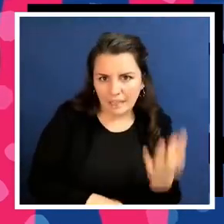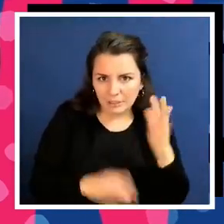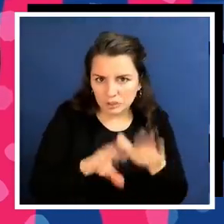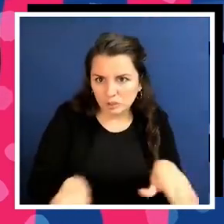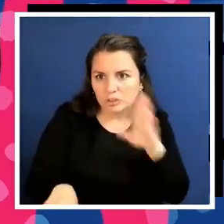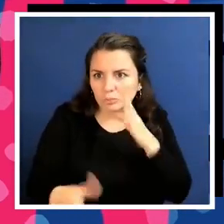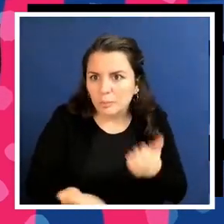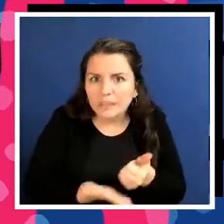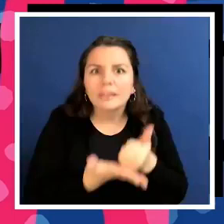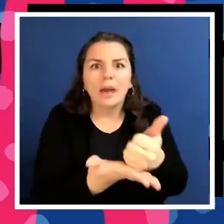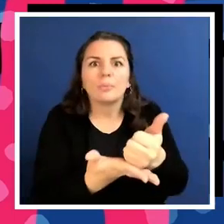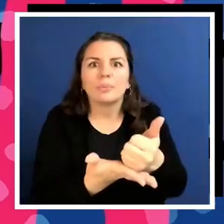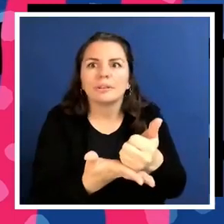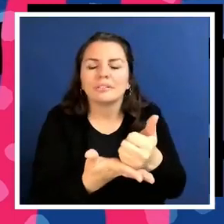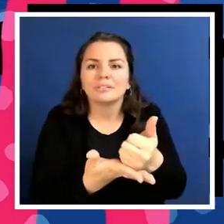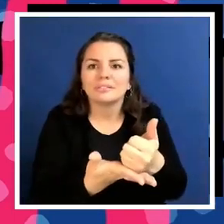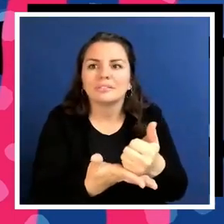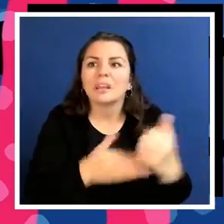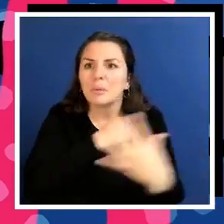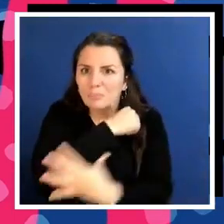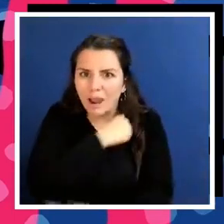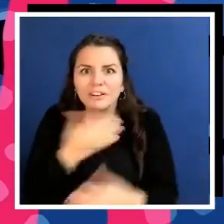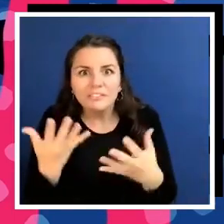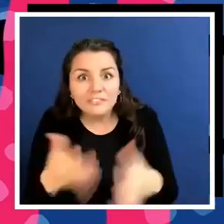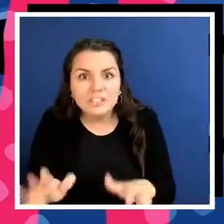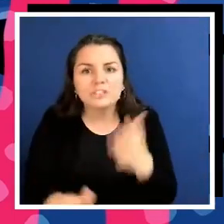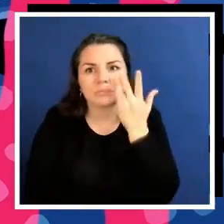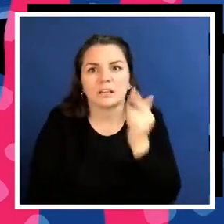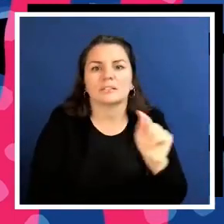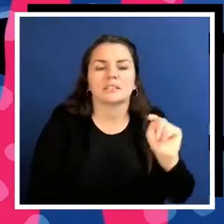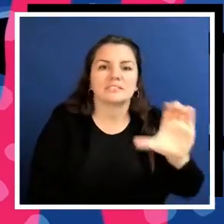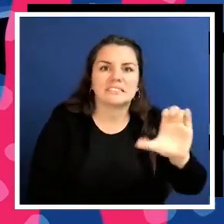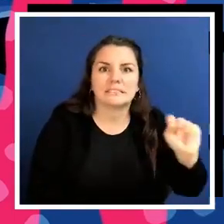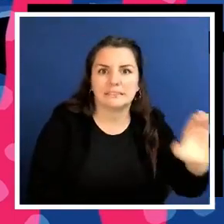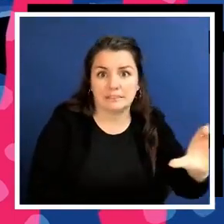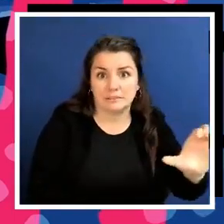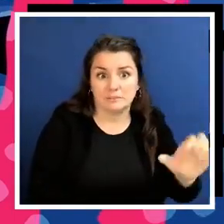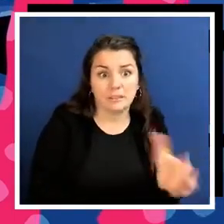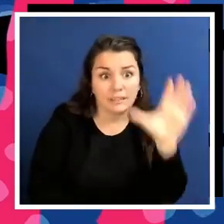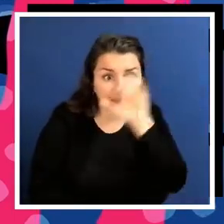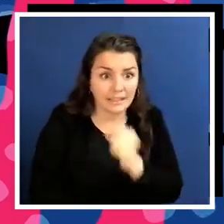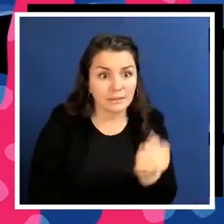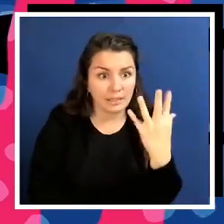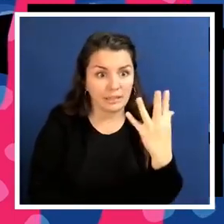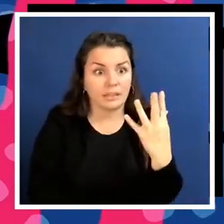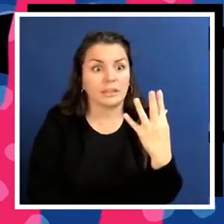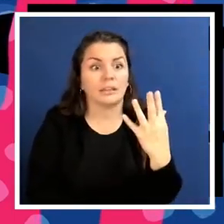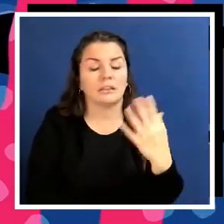COMMUNITY CHANGE ACTION PAGE HERE.